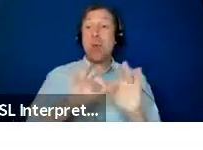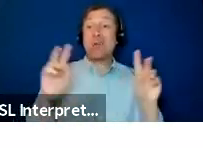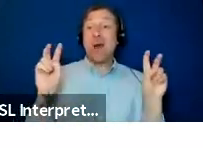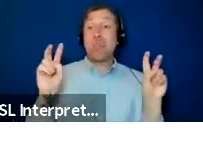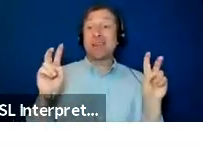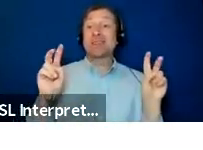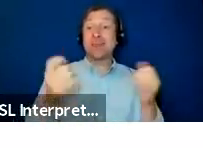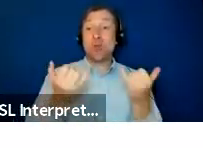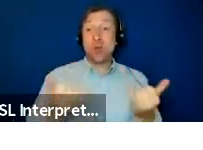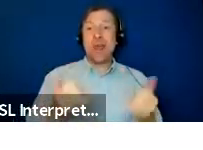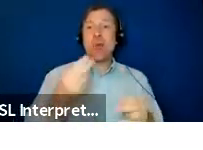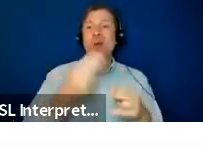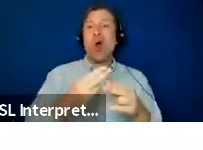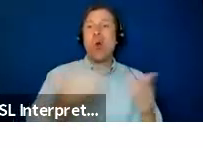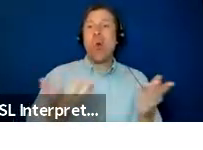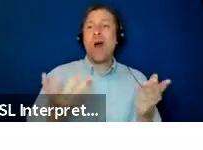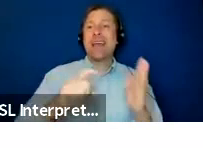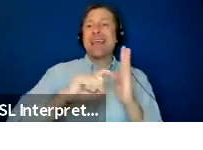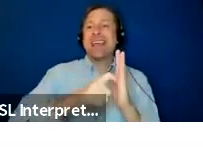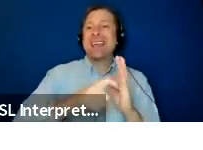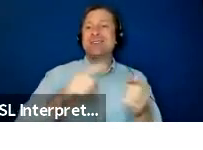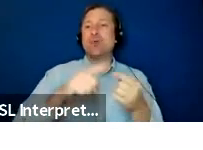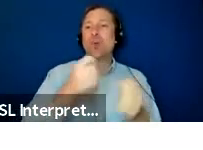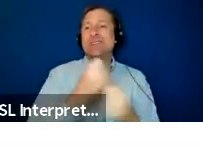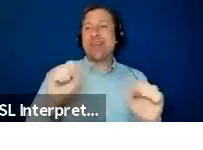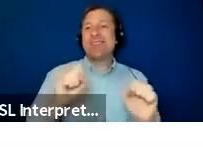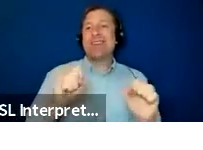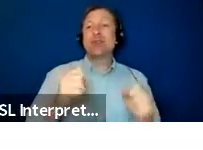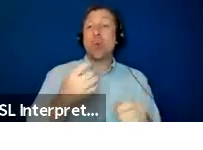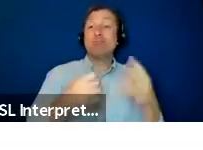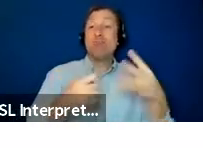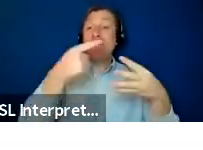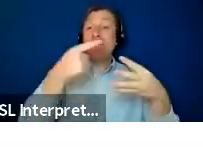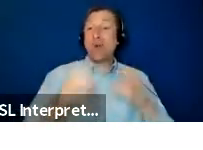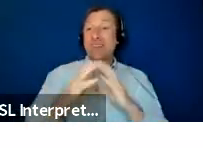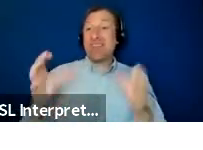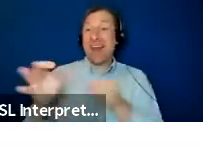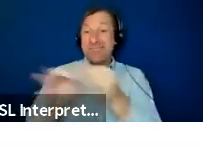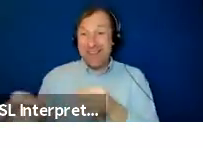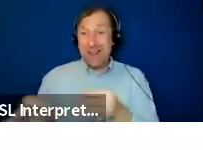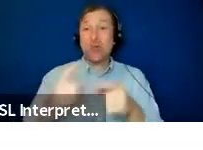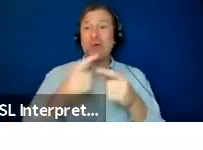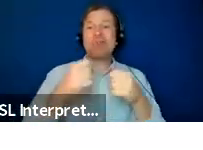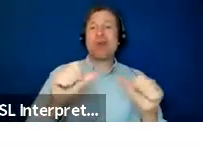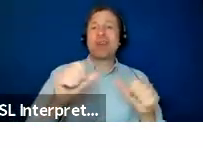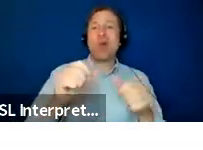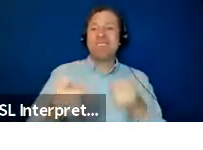that we're calling the keys to safety in this presentation, and there'll be a lot of details. So I'll try to, I'll try to go quickly, but not too quickly.